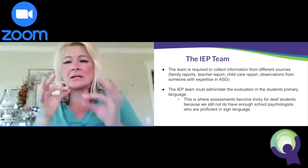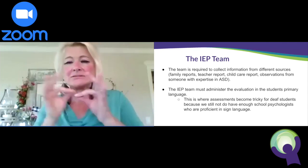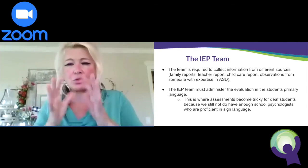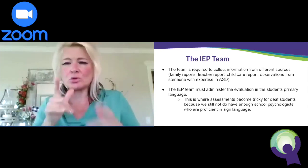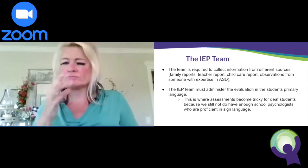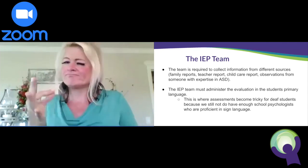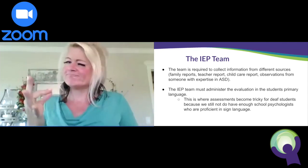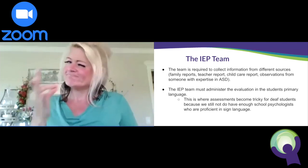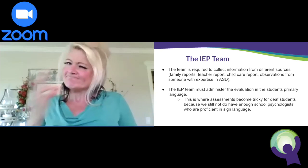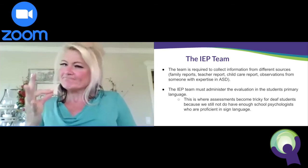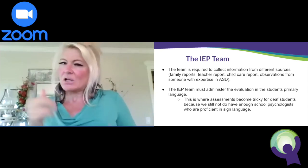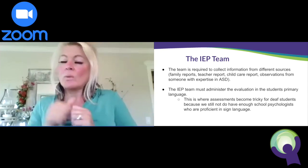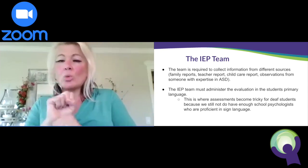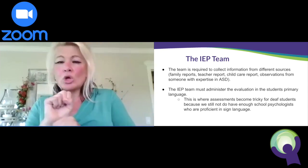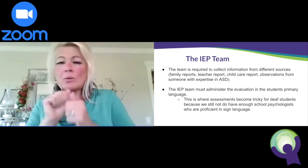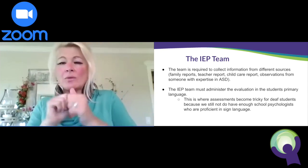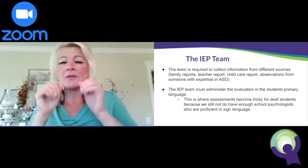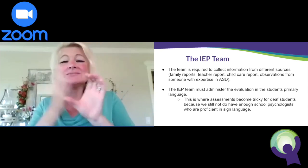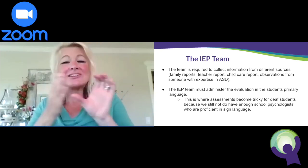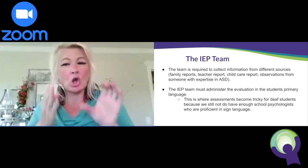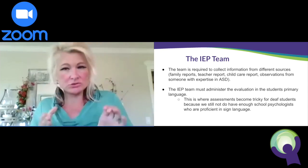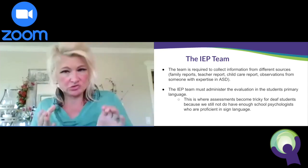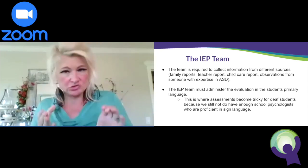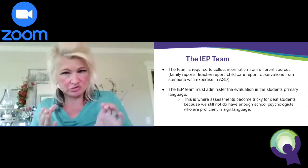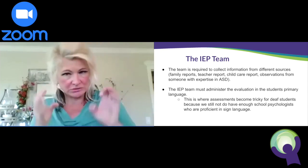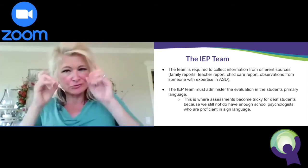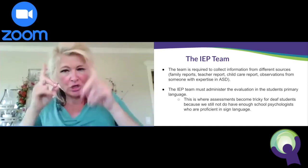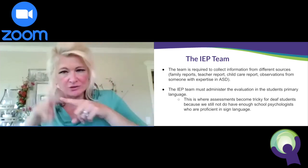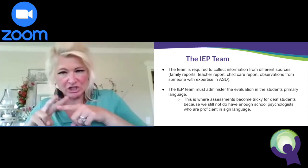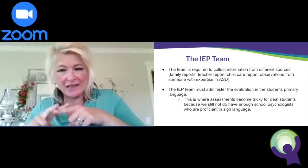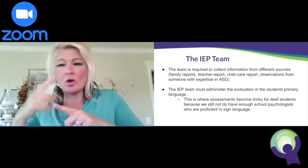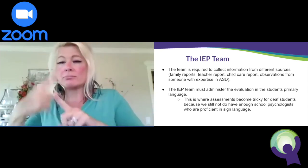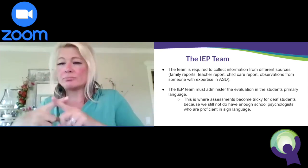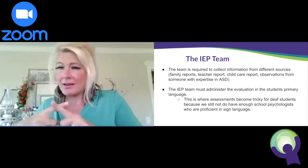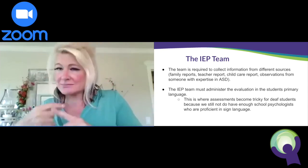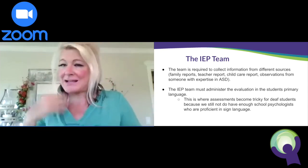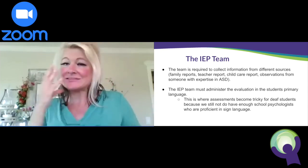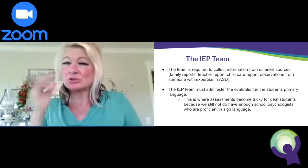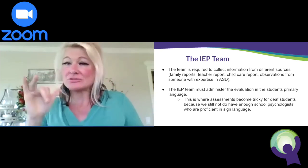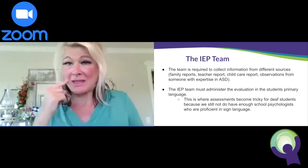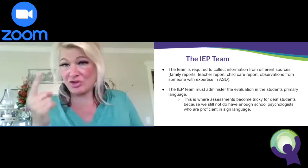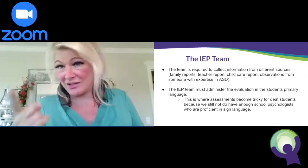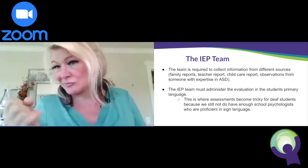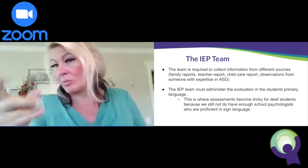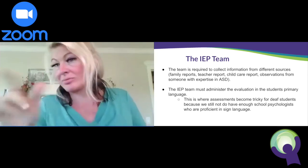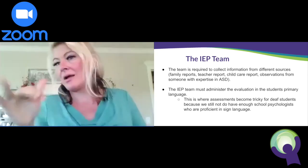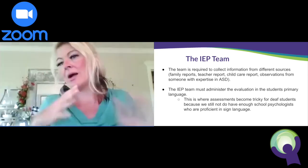We need to have interpreters who are very familiar with